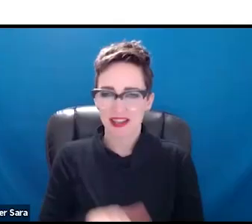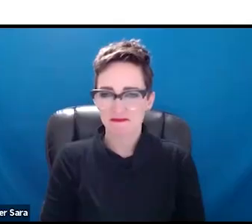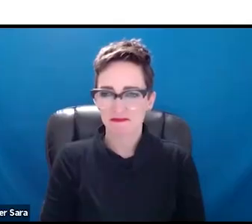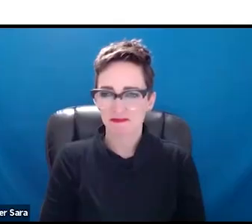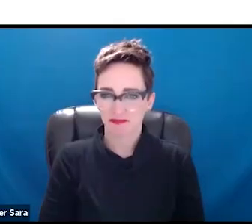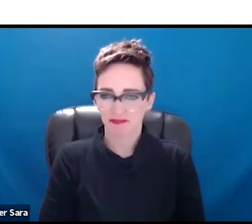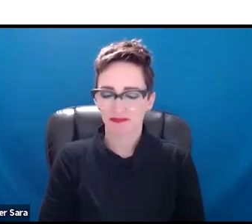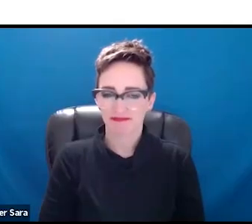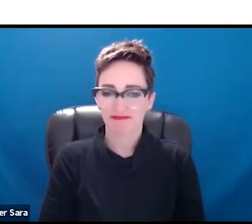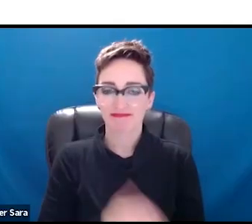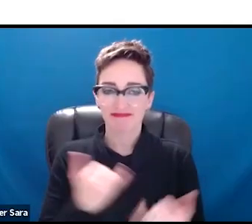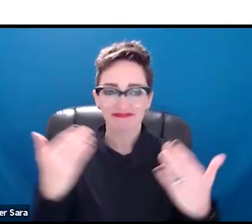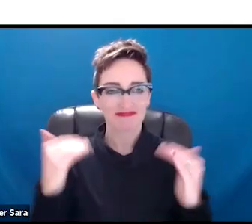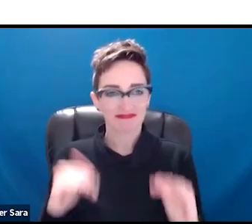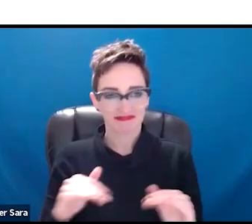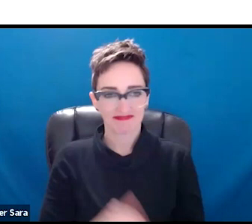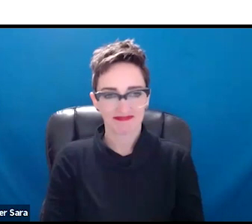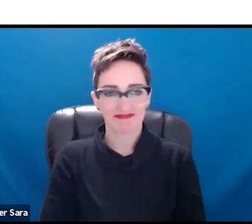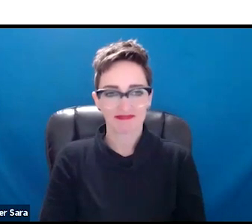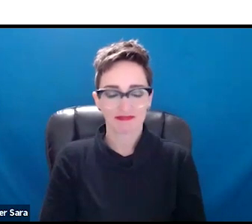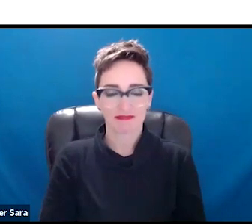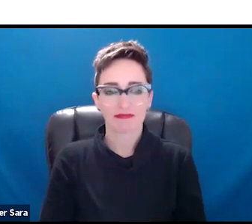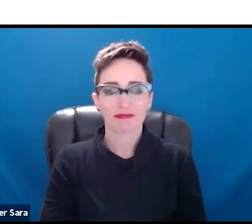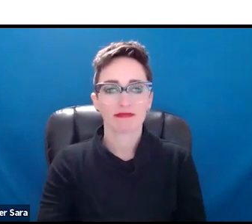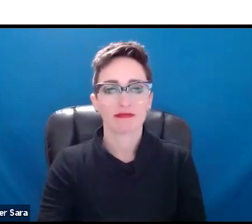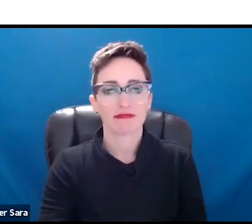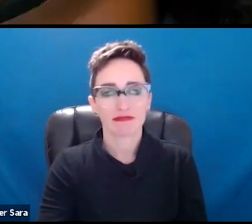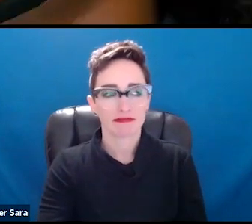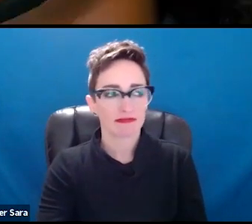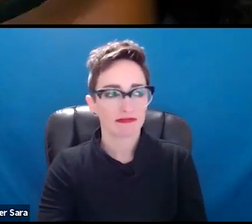Next slide. Today's webinar is intended to discuss